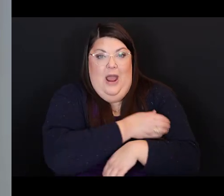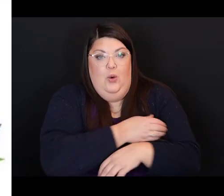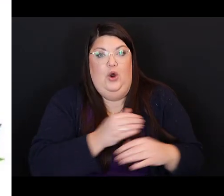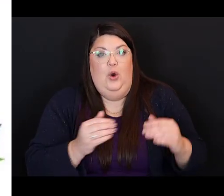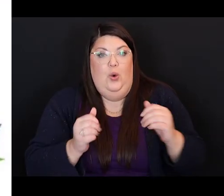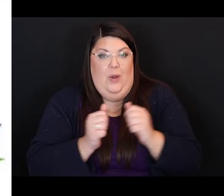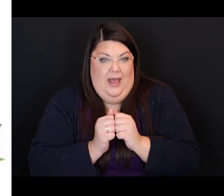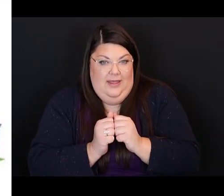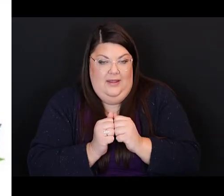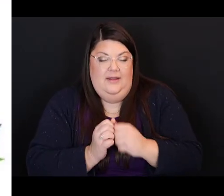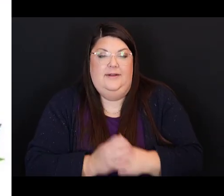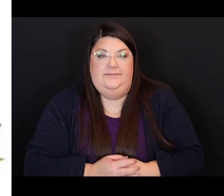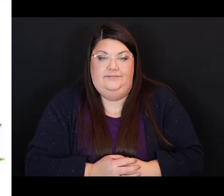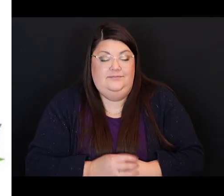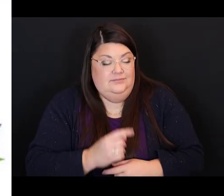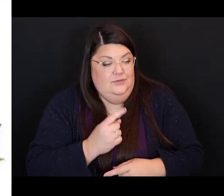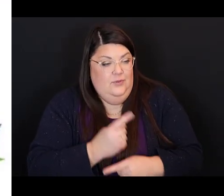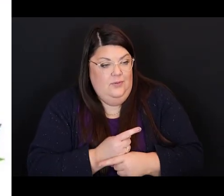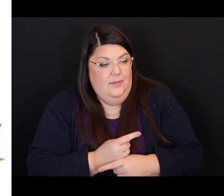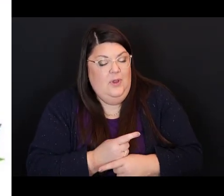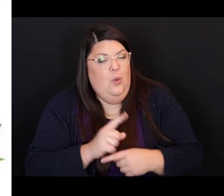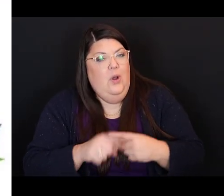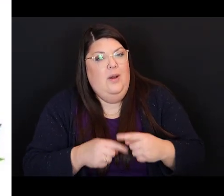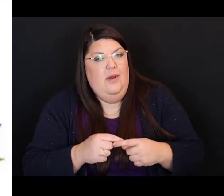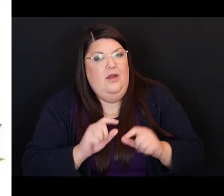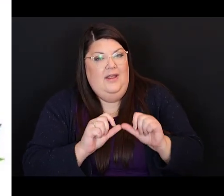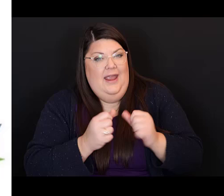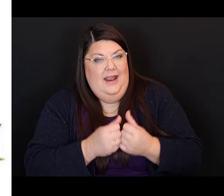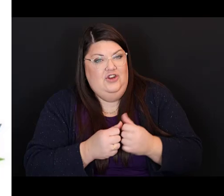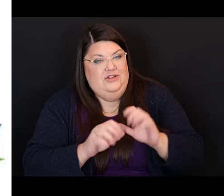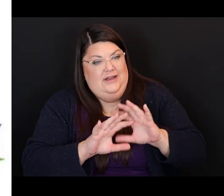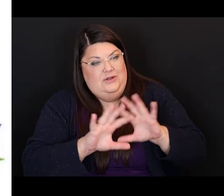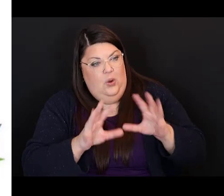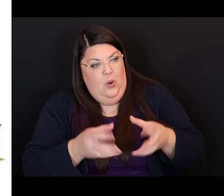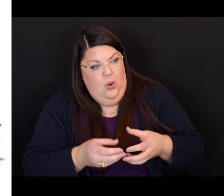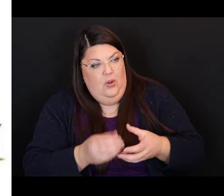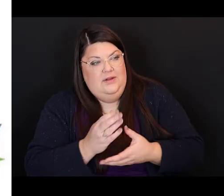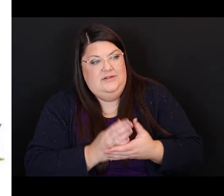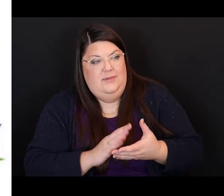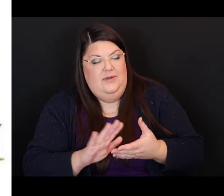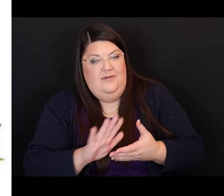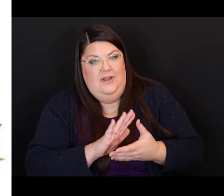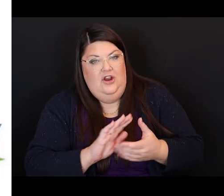[Heather] Absolutely. And what about agencies as a whole and some of their challenges that